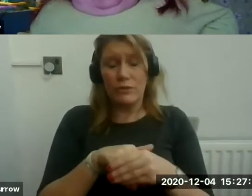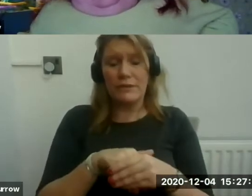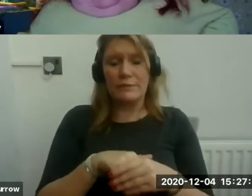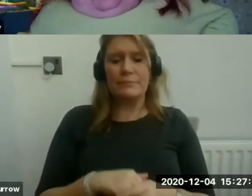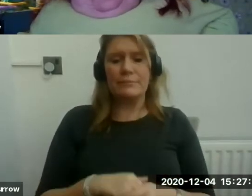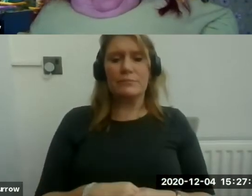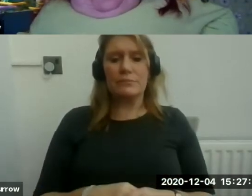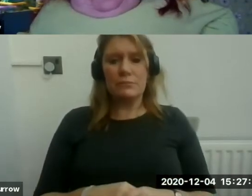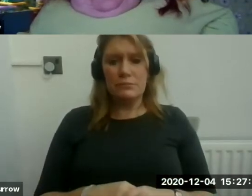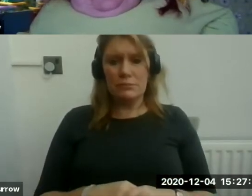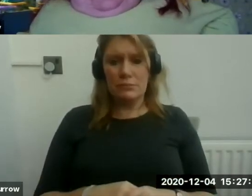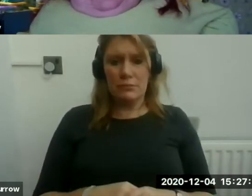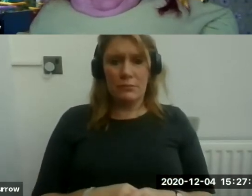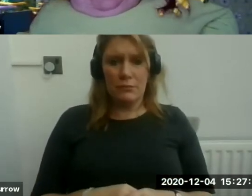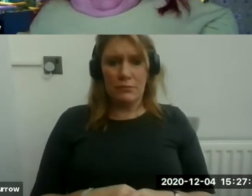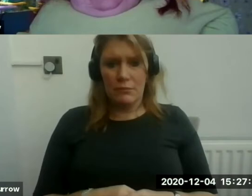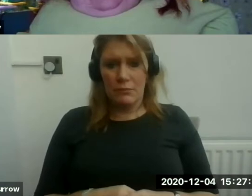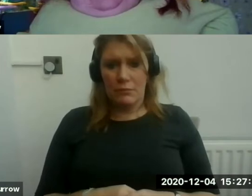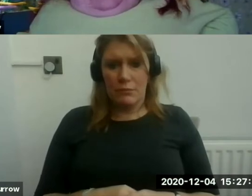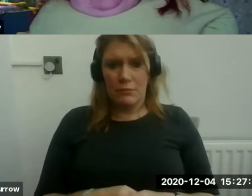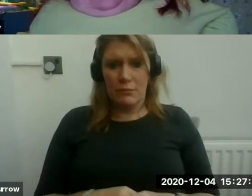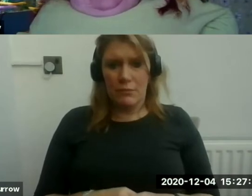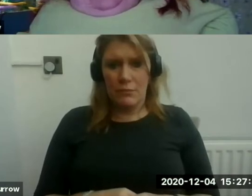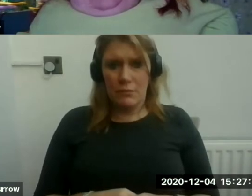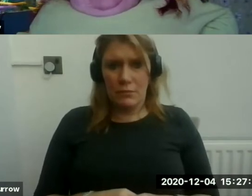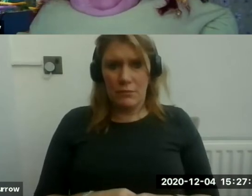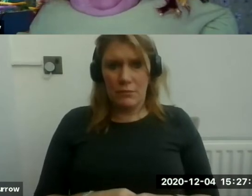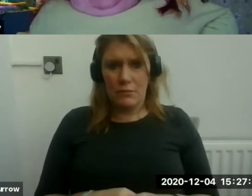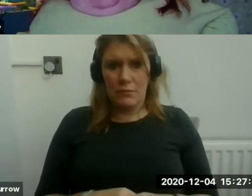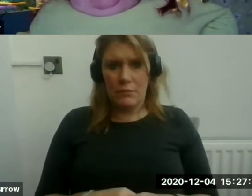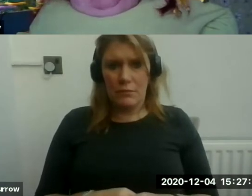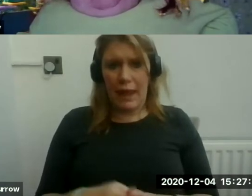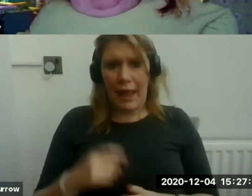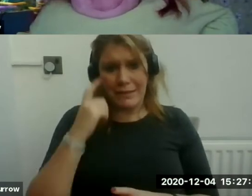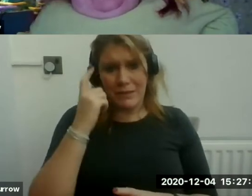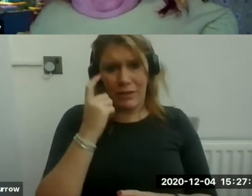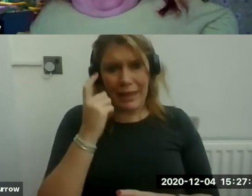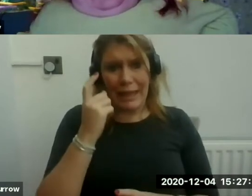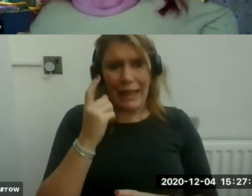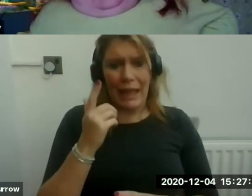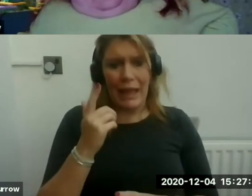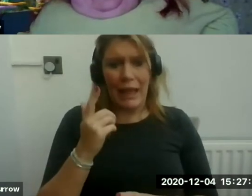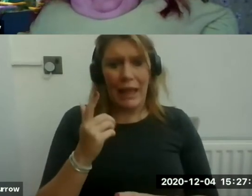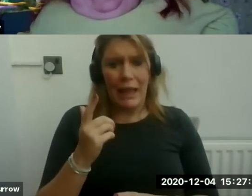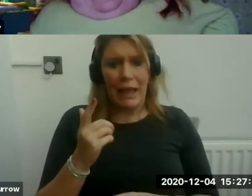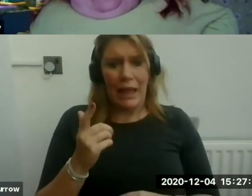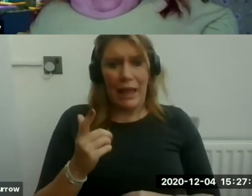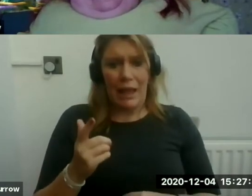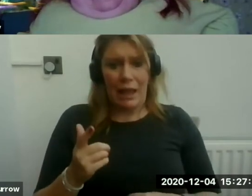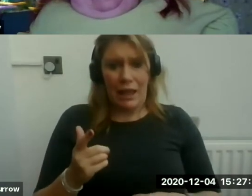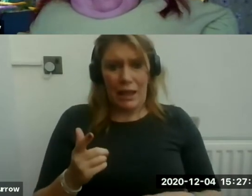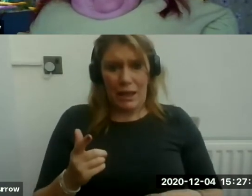that it was done on, what was it? (Audio interference).